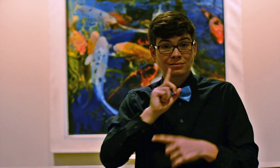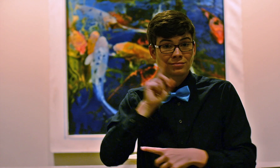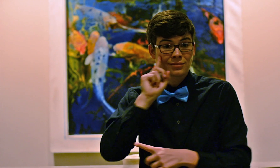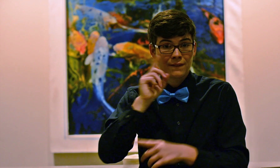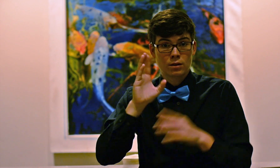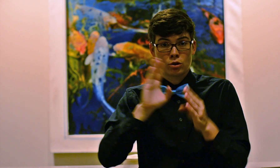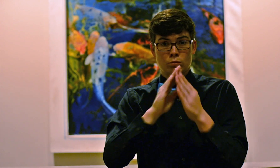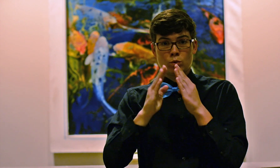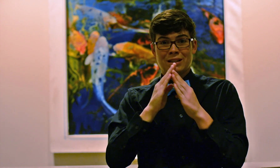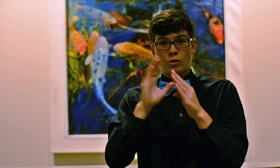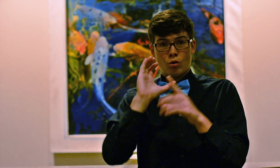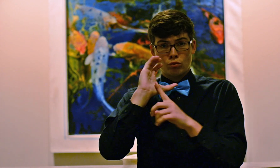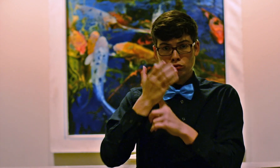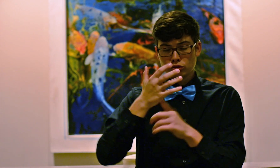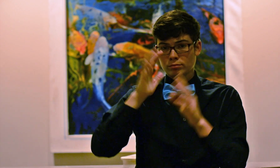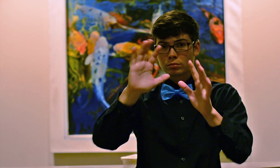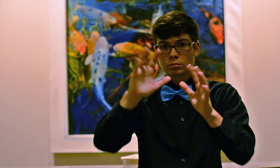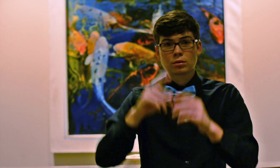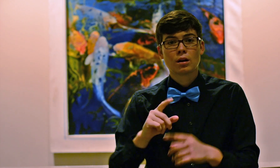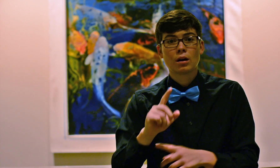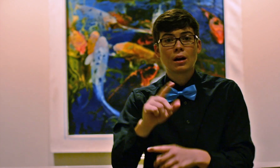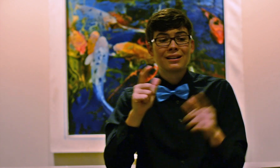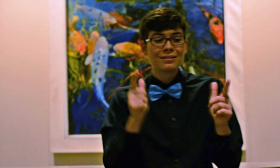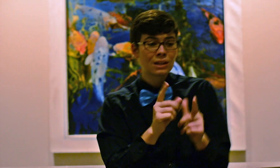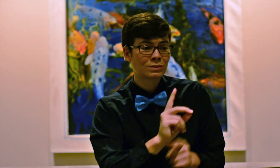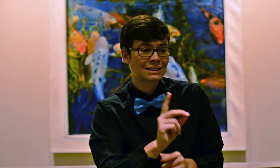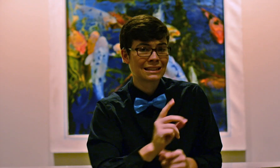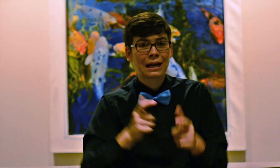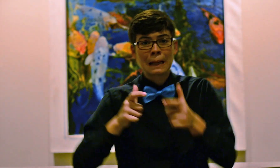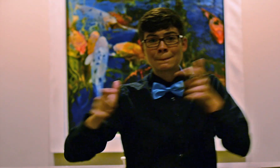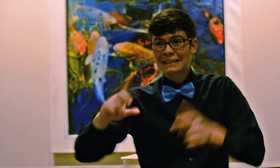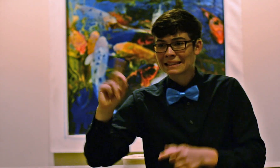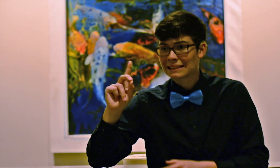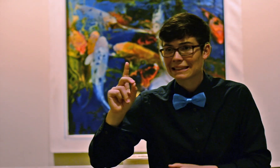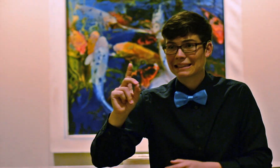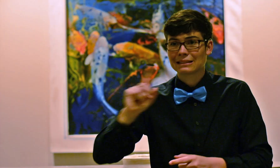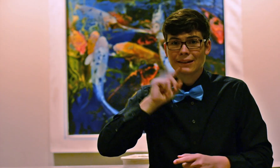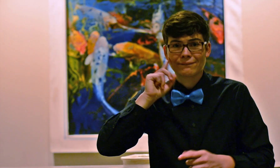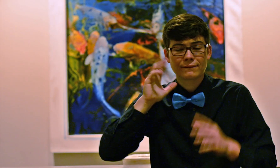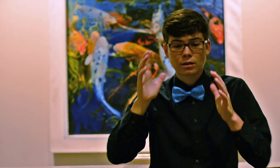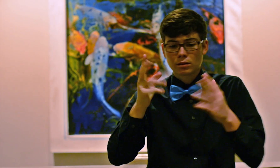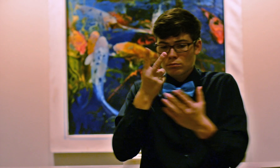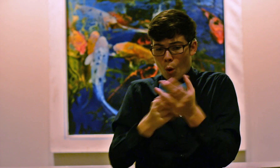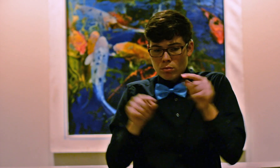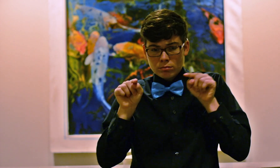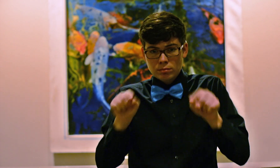I'm talking to you, the deaf community. All of you, the little "d" and the big "D" deaf people.